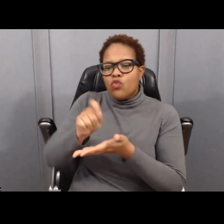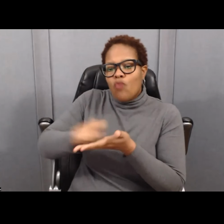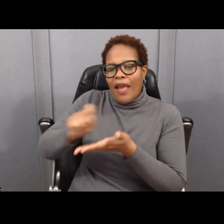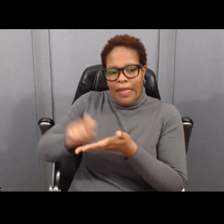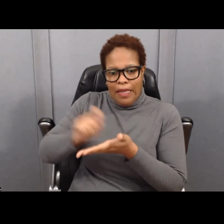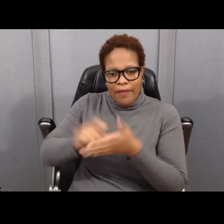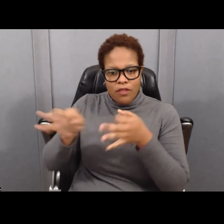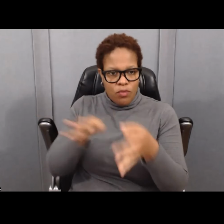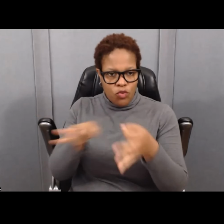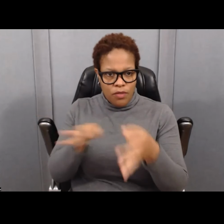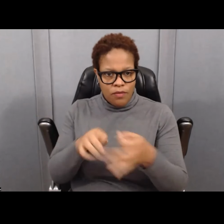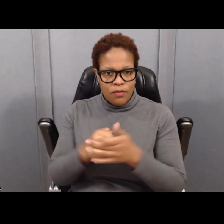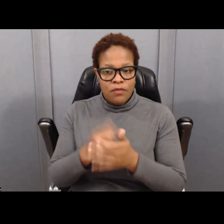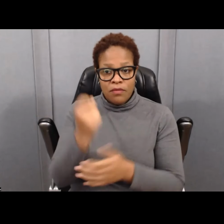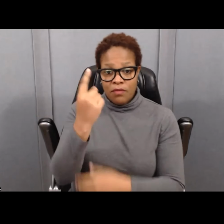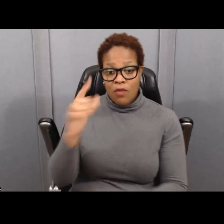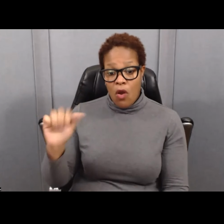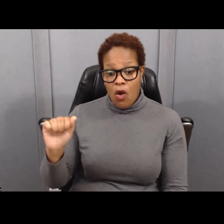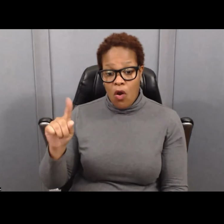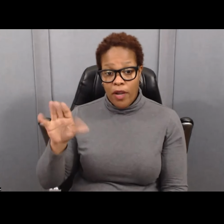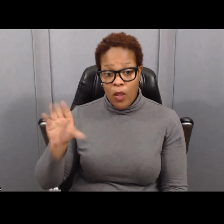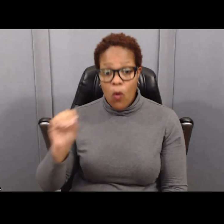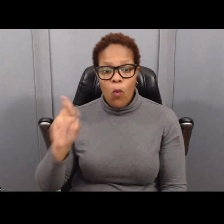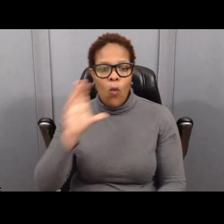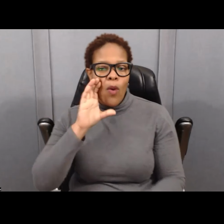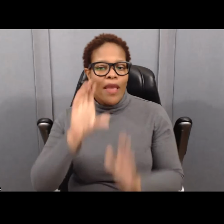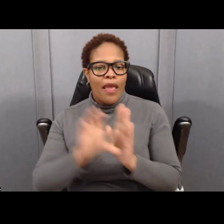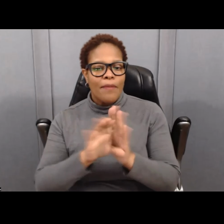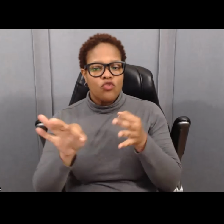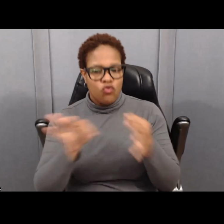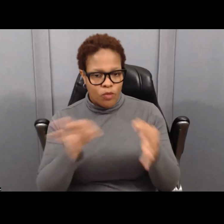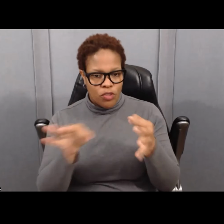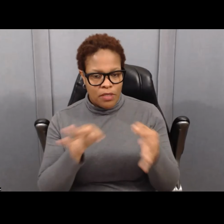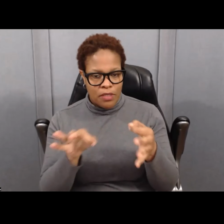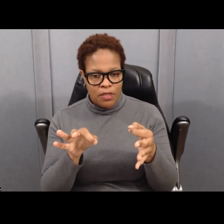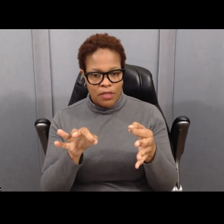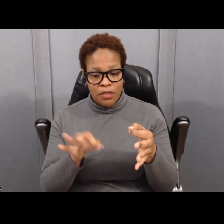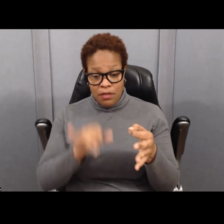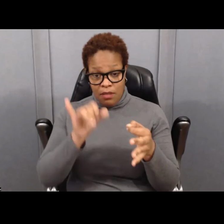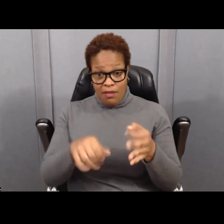again, audio or image description. That person, the writer,